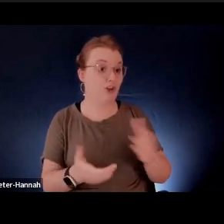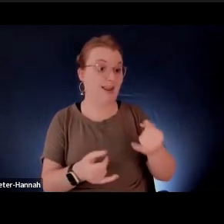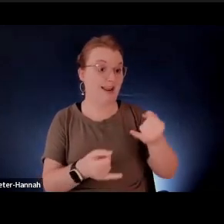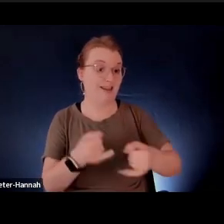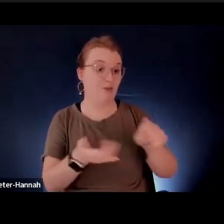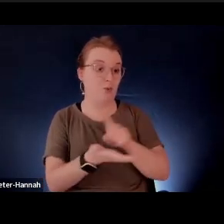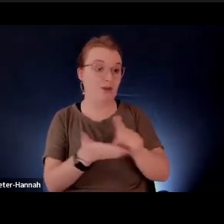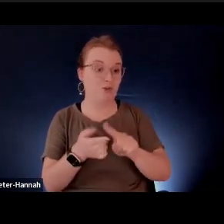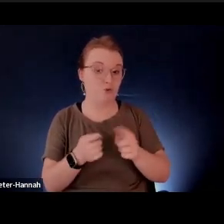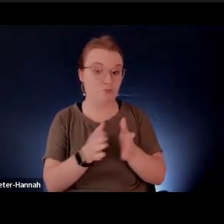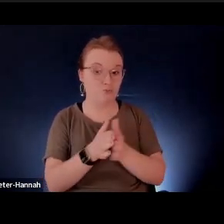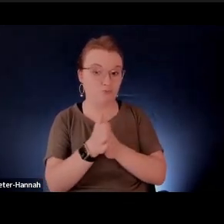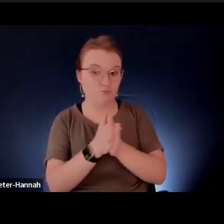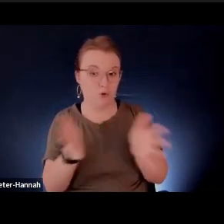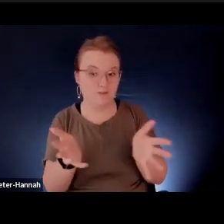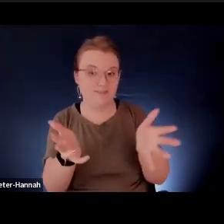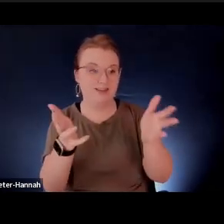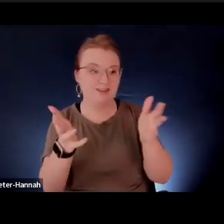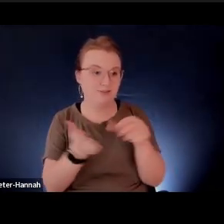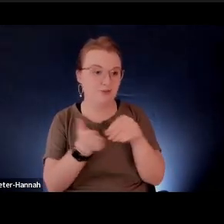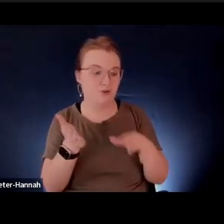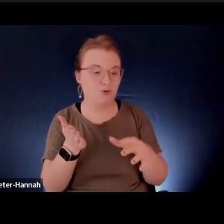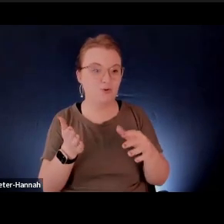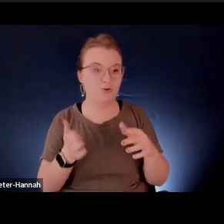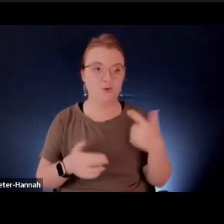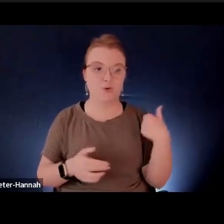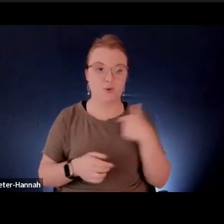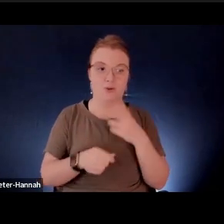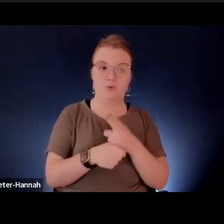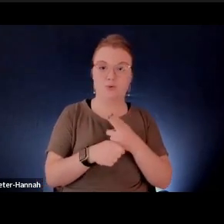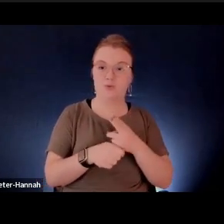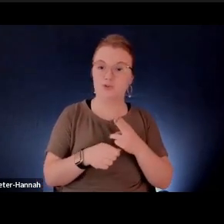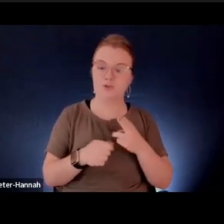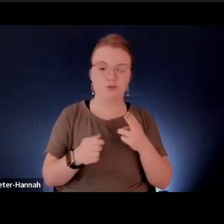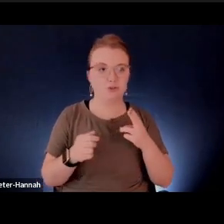We use just dance song breaks to get up out of our chairs.